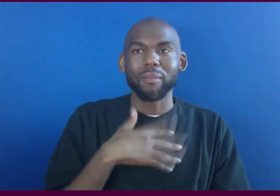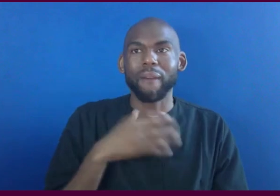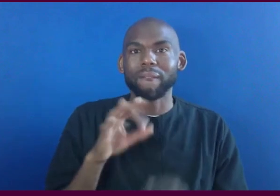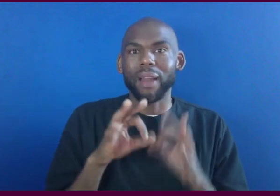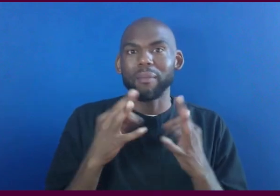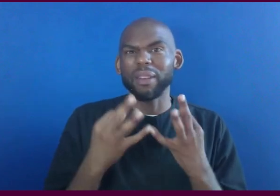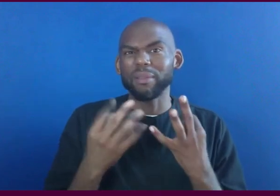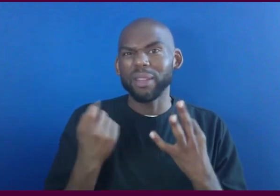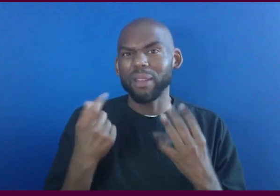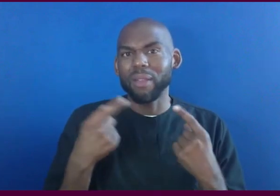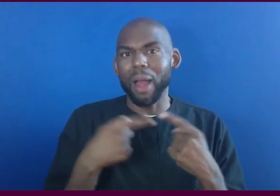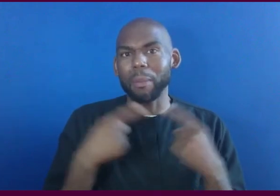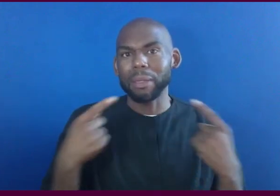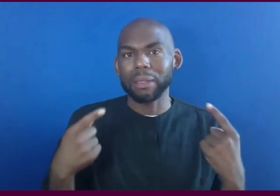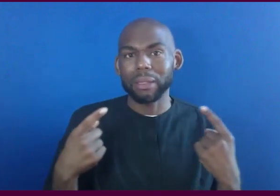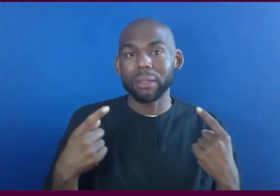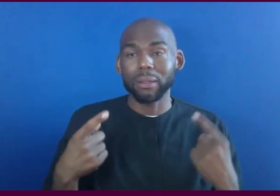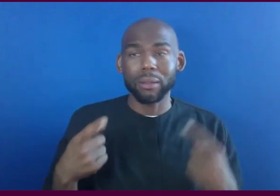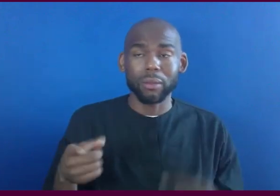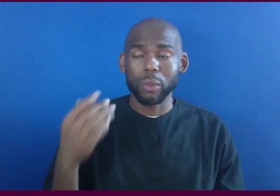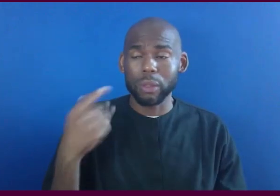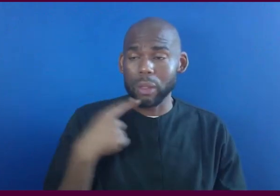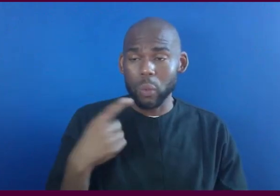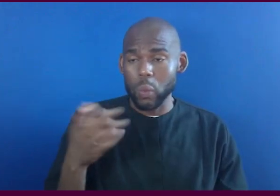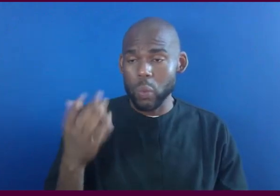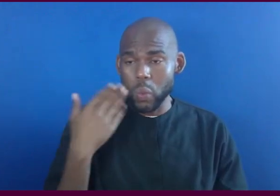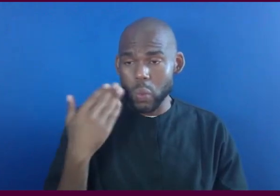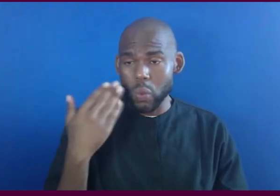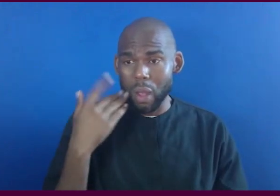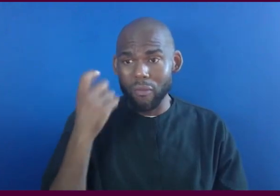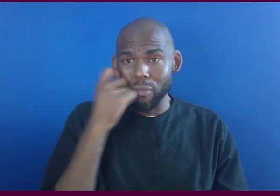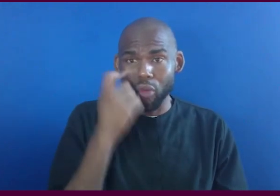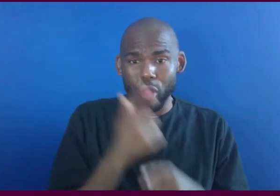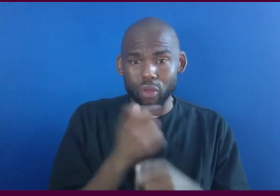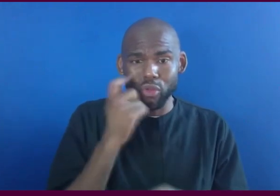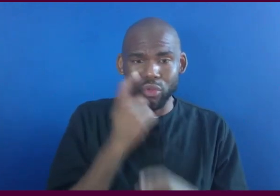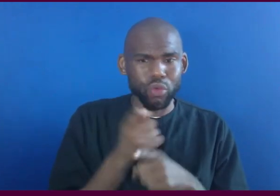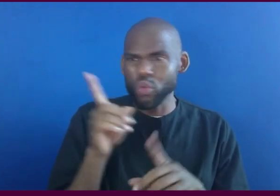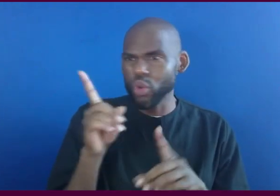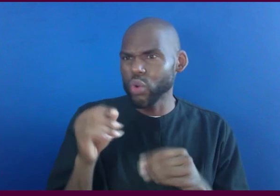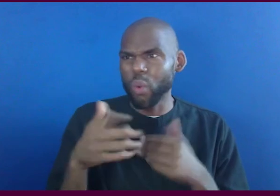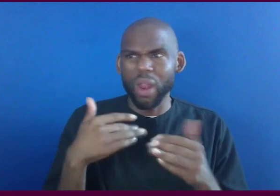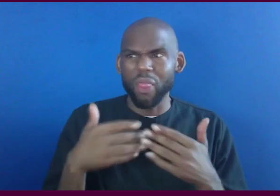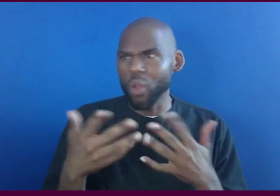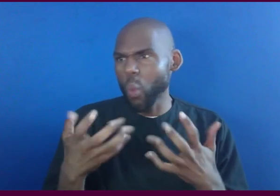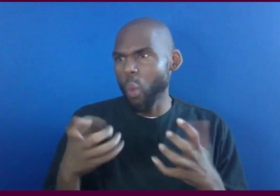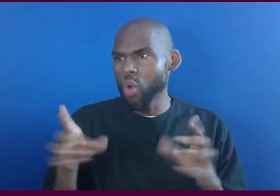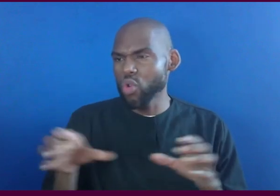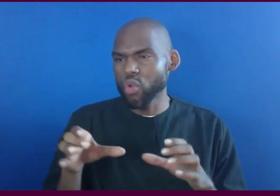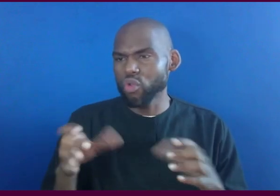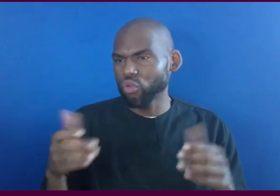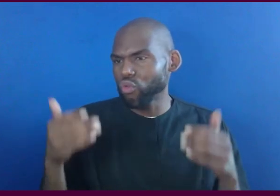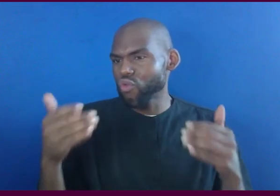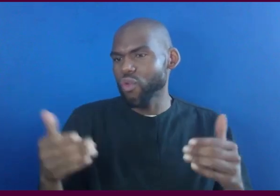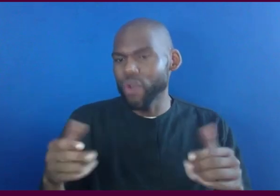I think my family was kind of a little bit of the opposite.